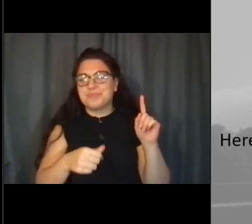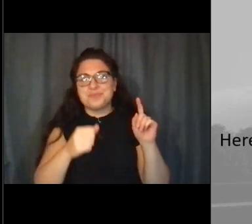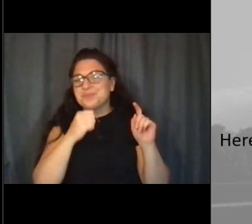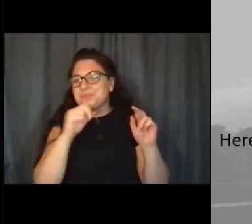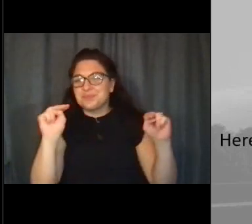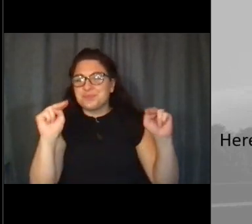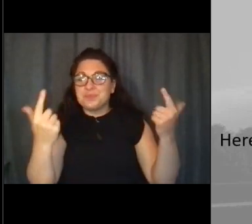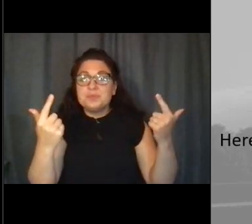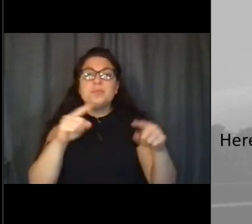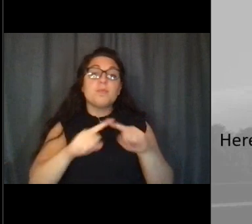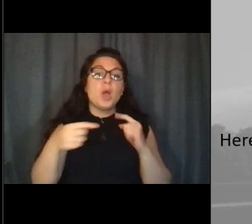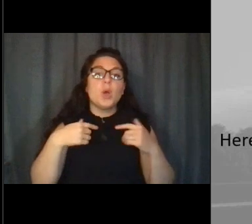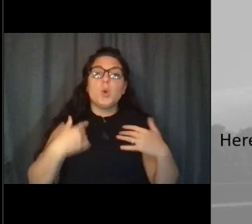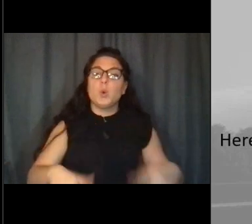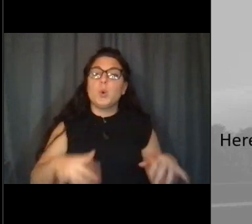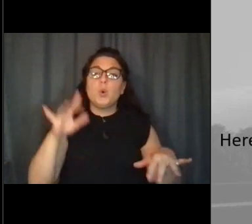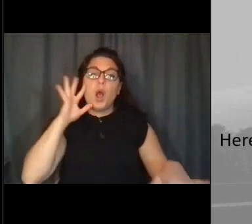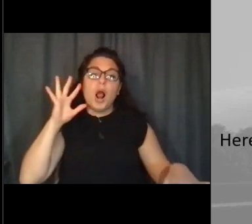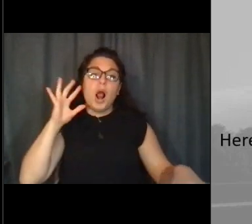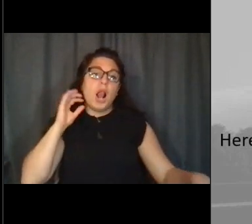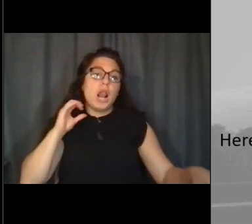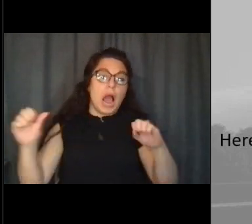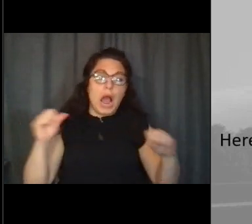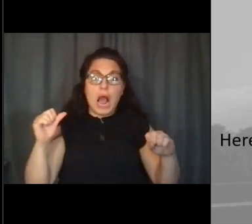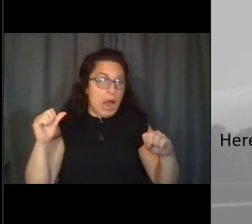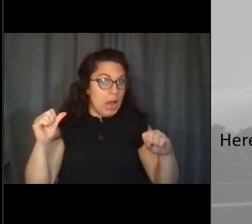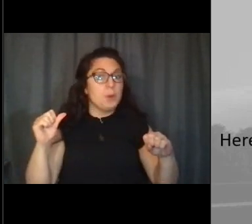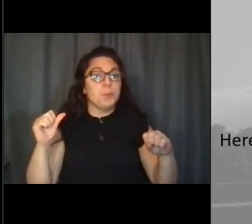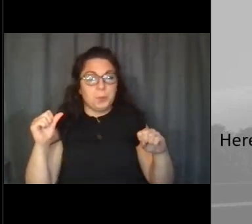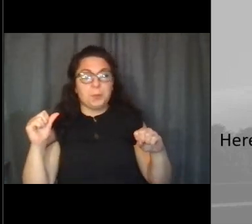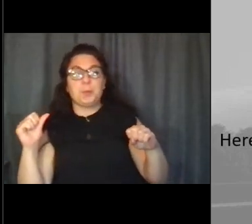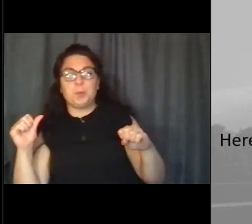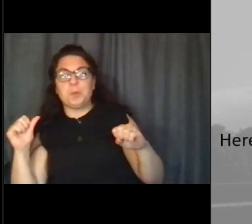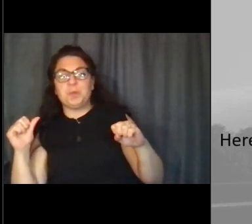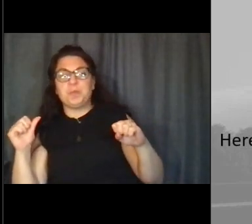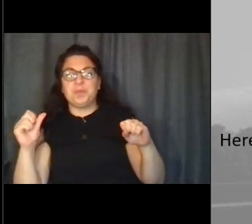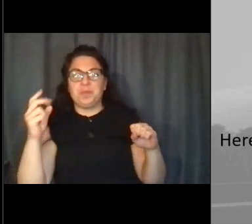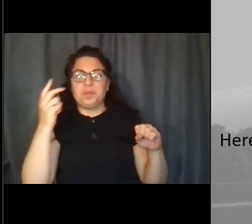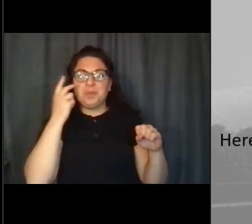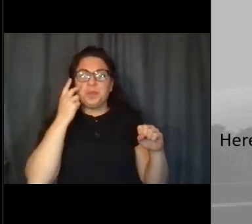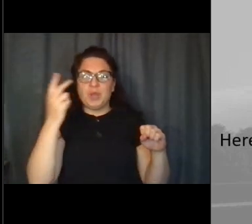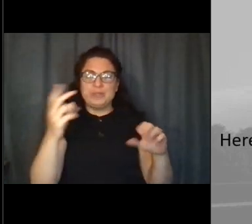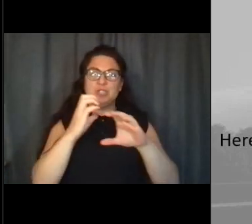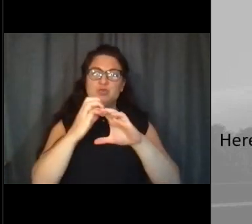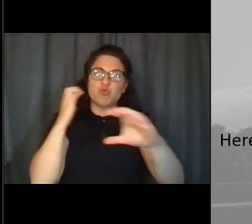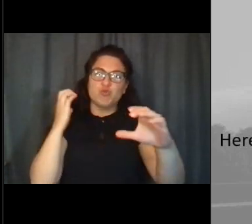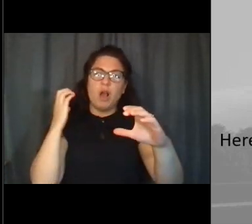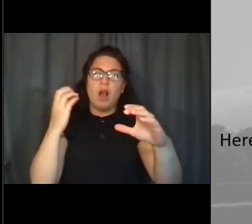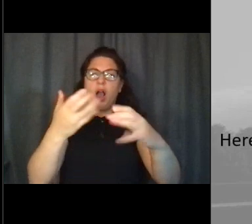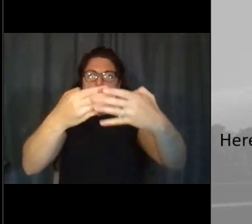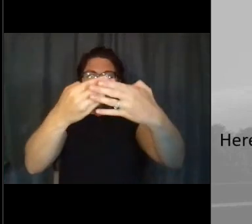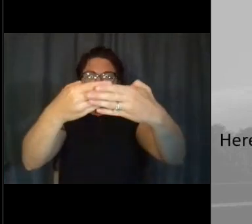I mean, you have to like turn your speakers down. It's so loud. But as you look out the front window of the truck, you can see the range just screaming by